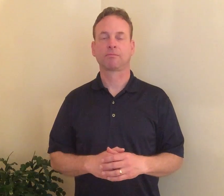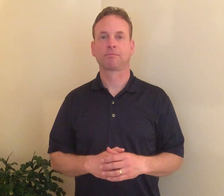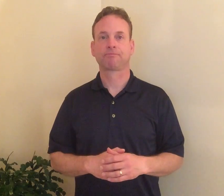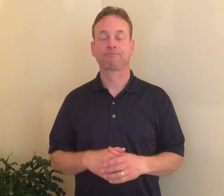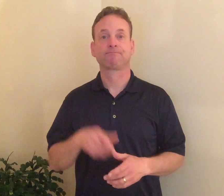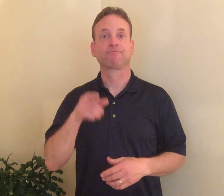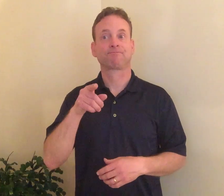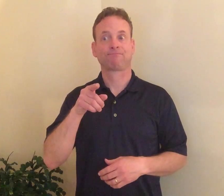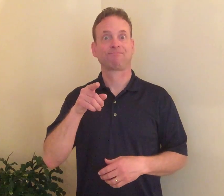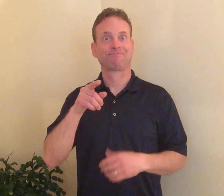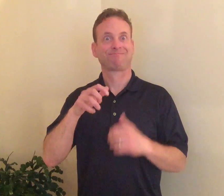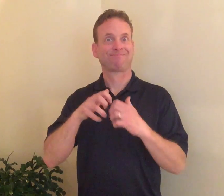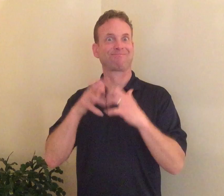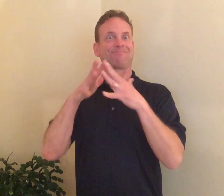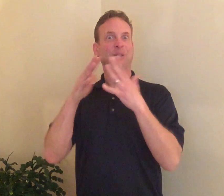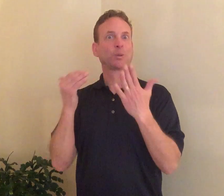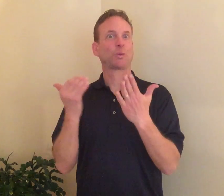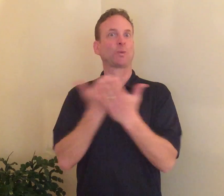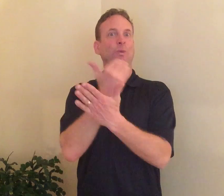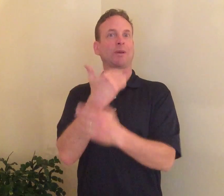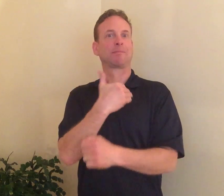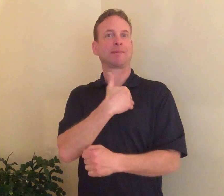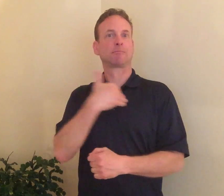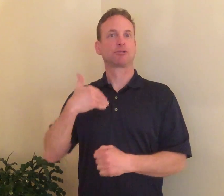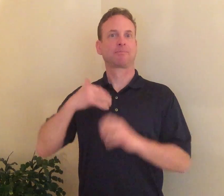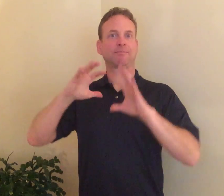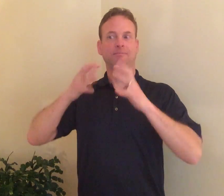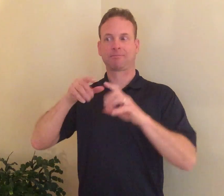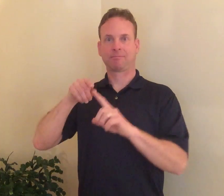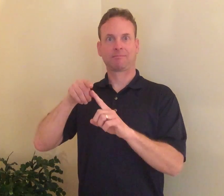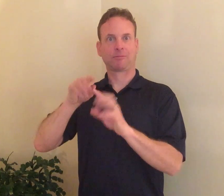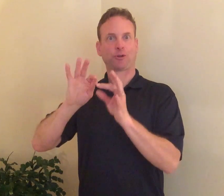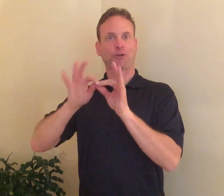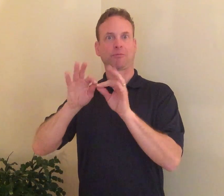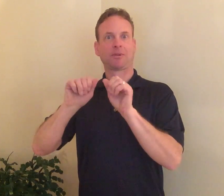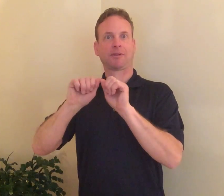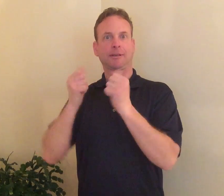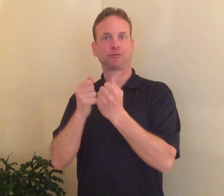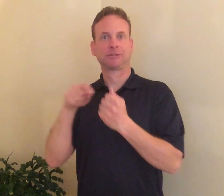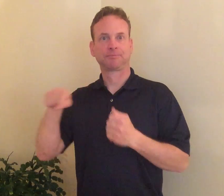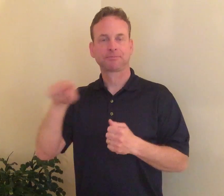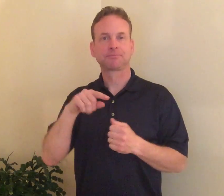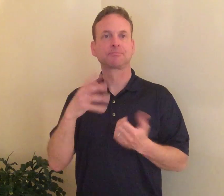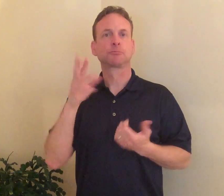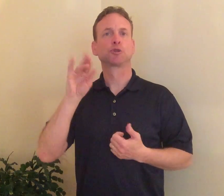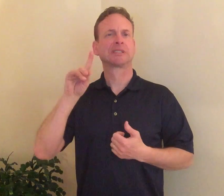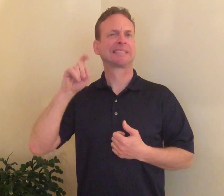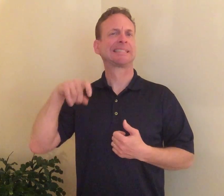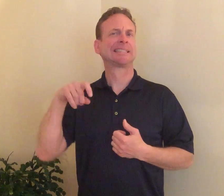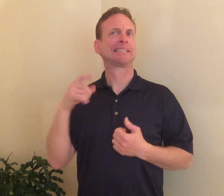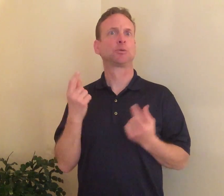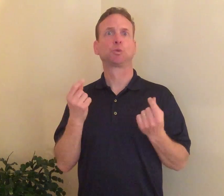With the establishment of the new membership category for interpreting agencies, RID would